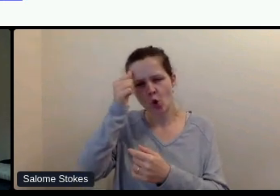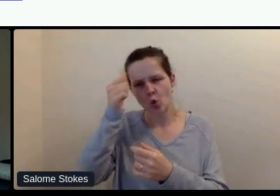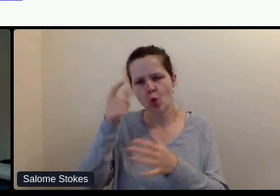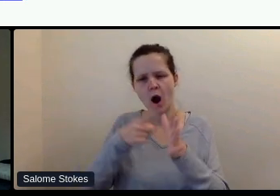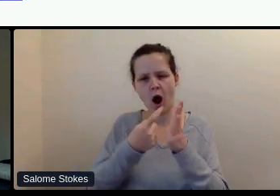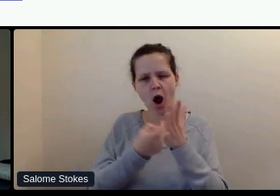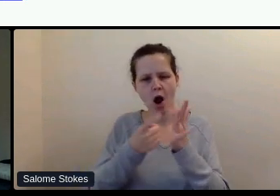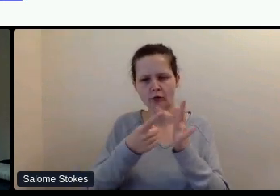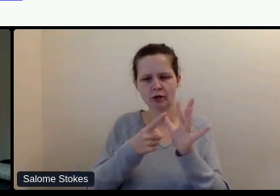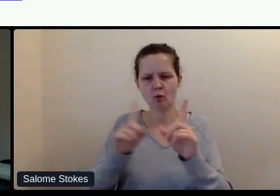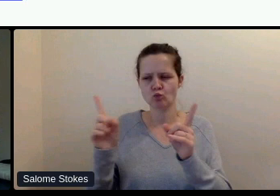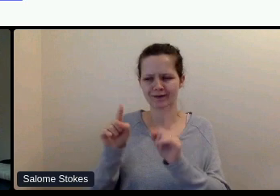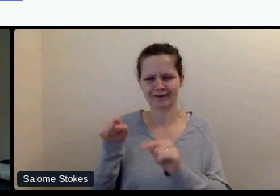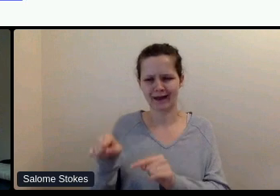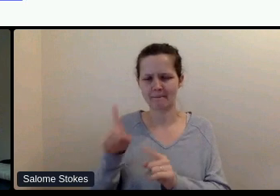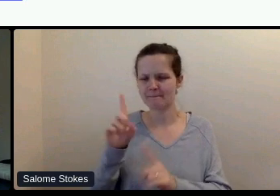They think it's something that, you know again,